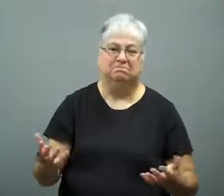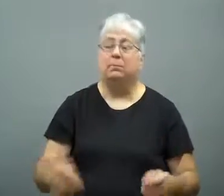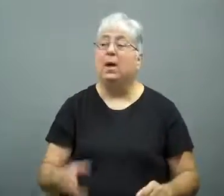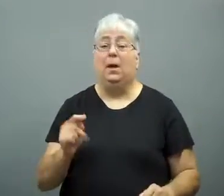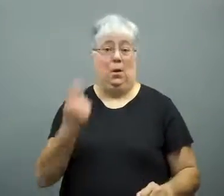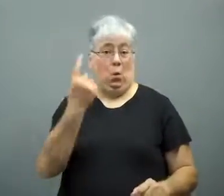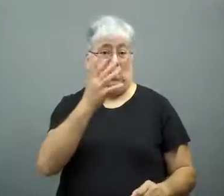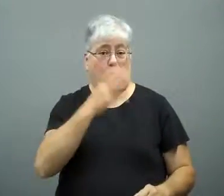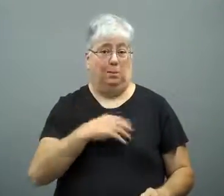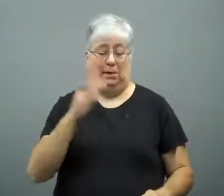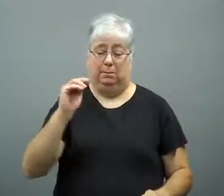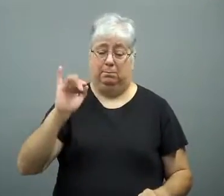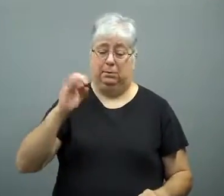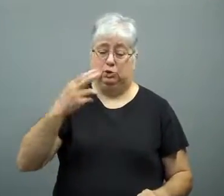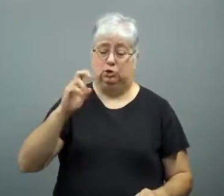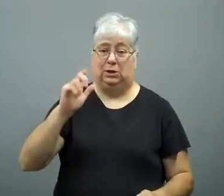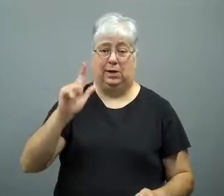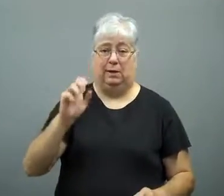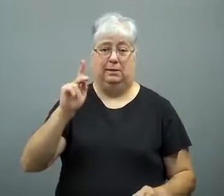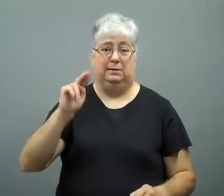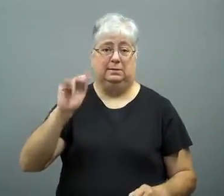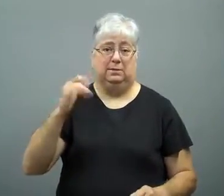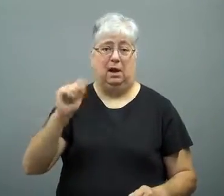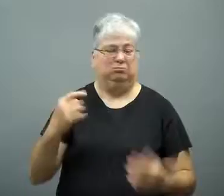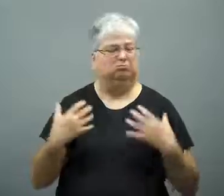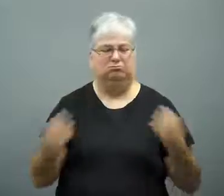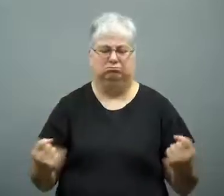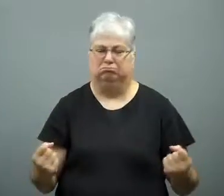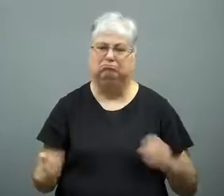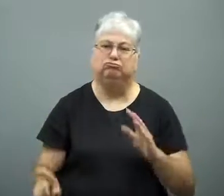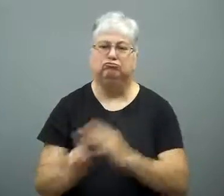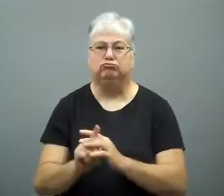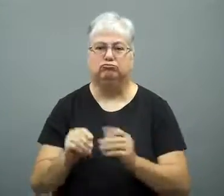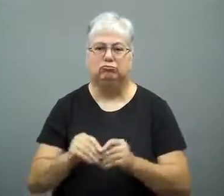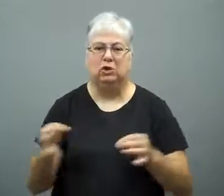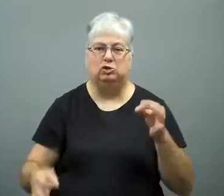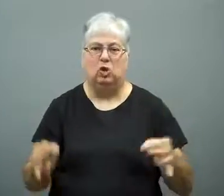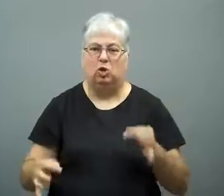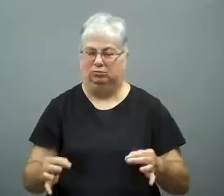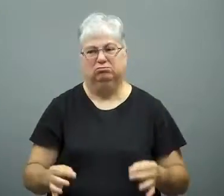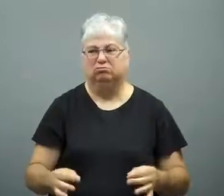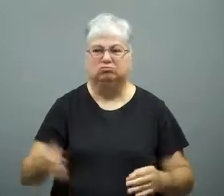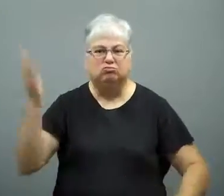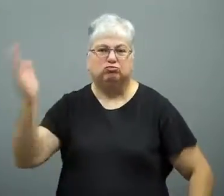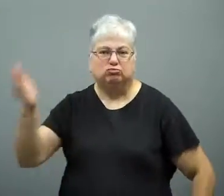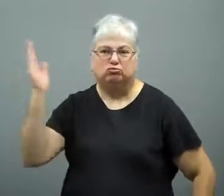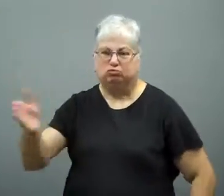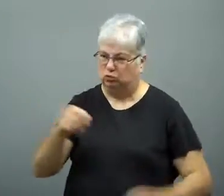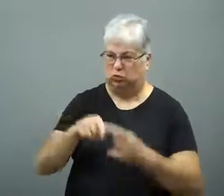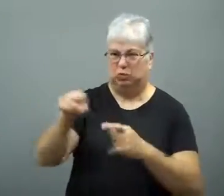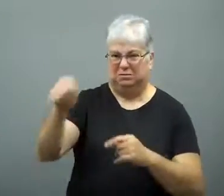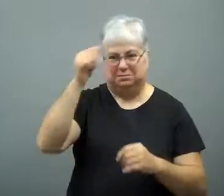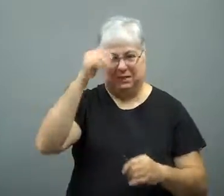The other woman, Michelle Knight, was brave and came to the hearing.